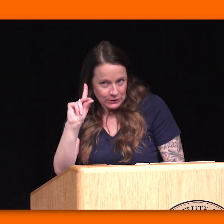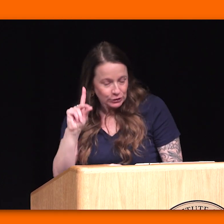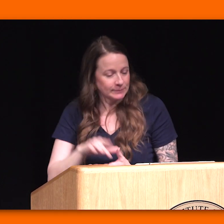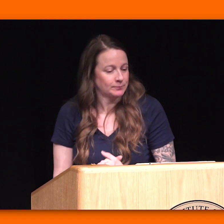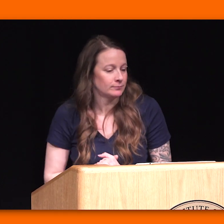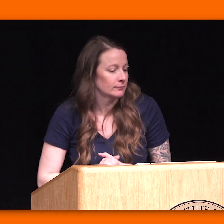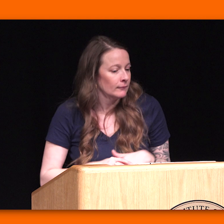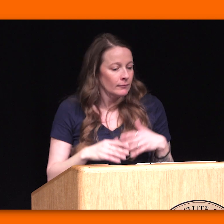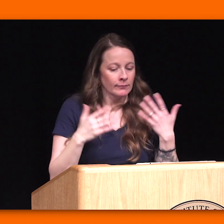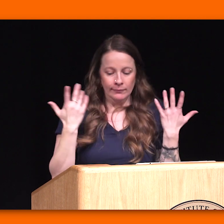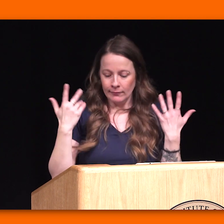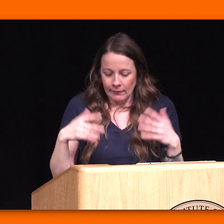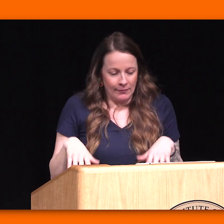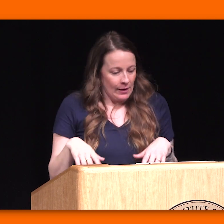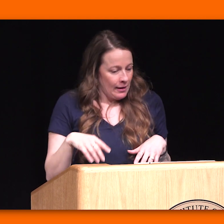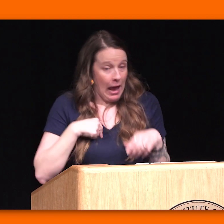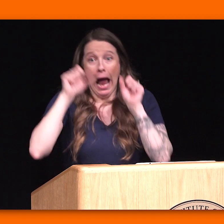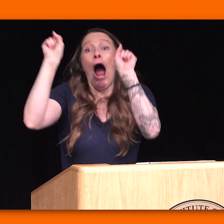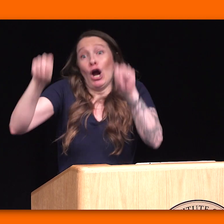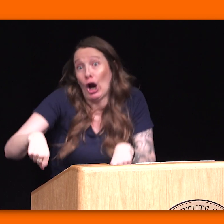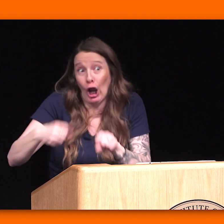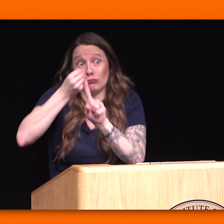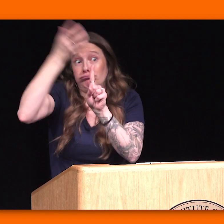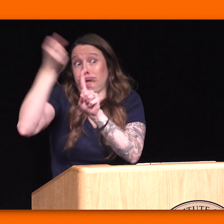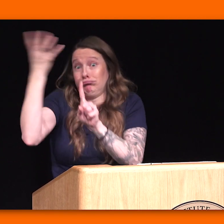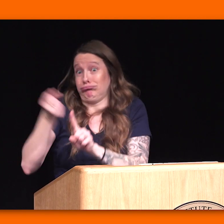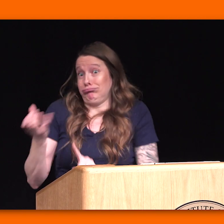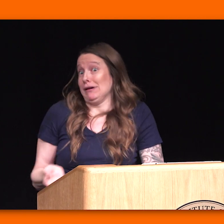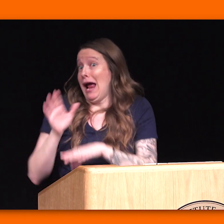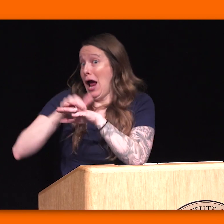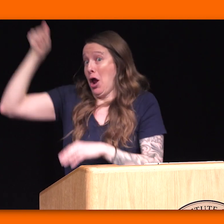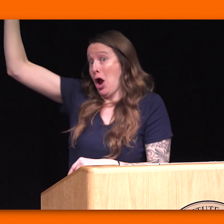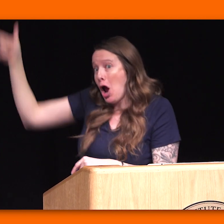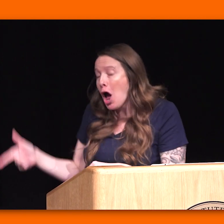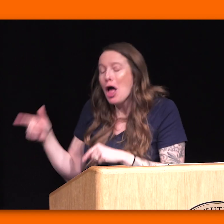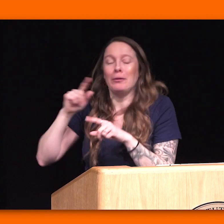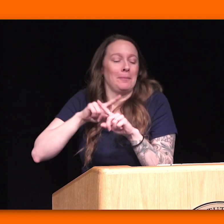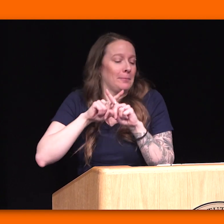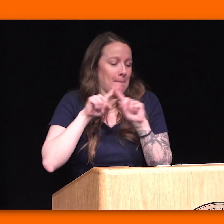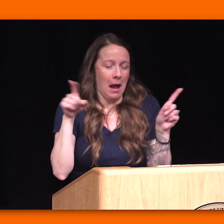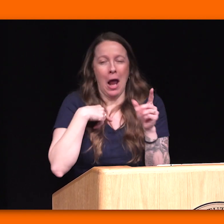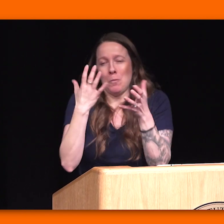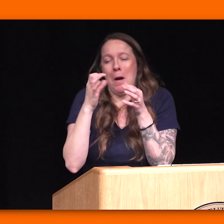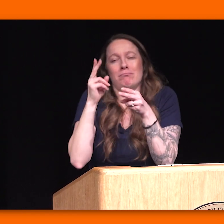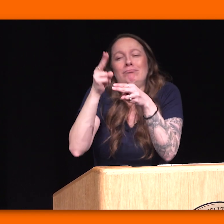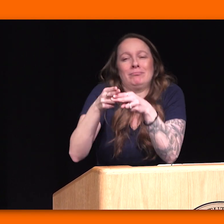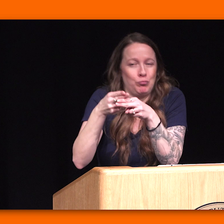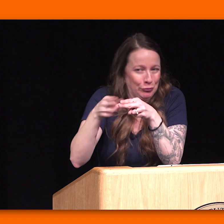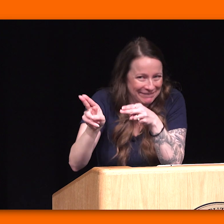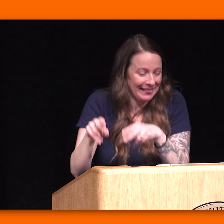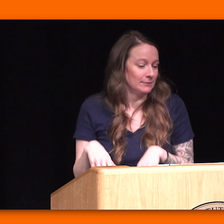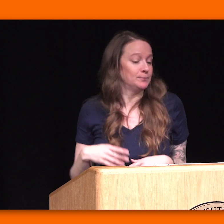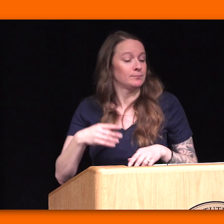You have to think about the location where you want to live while you're studying for your PhD. I could go on for hours on each of these topics,